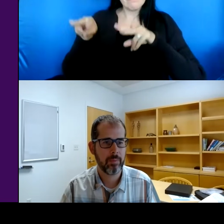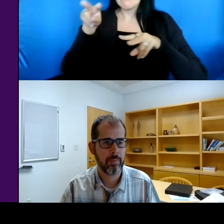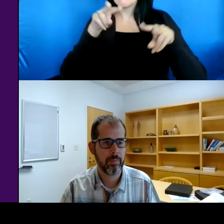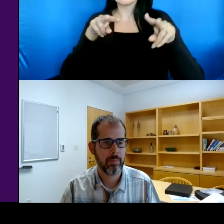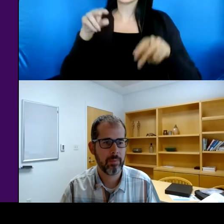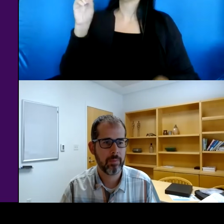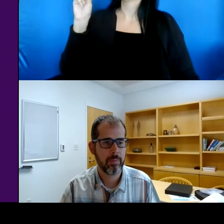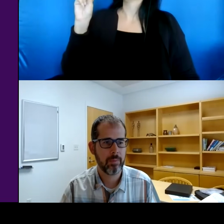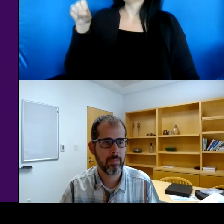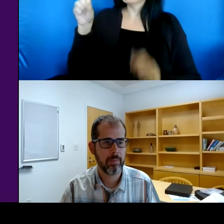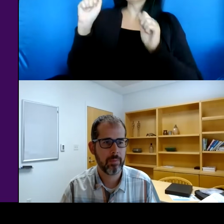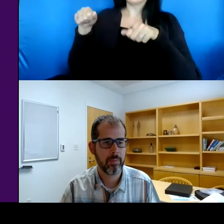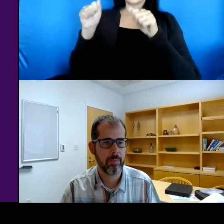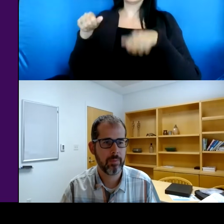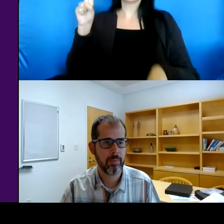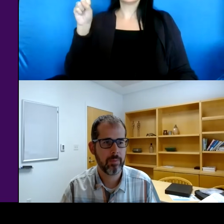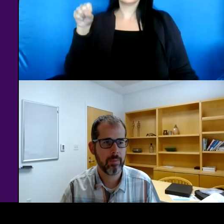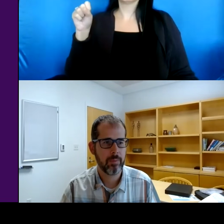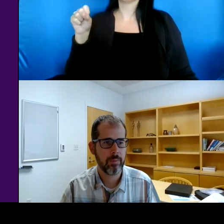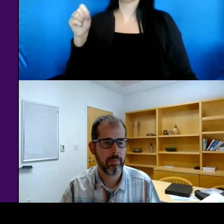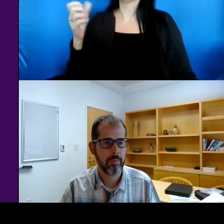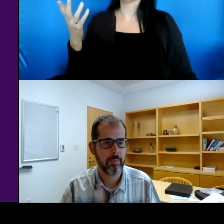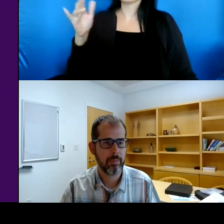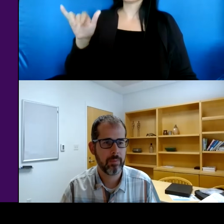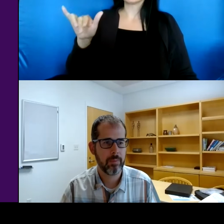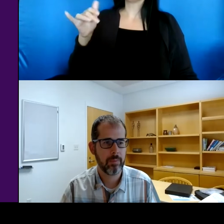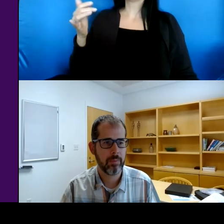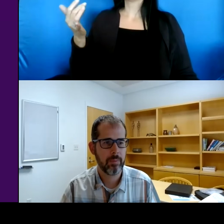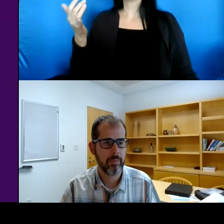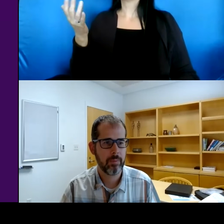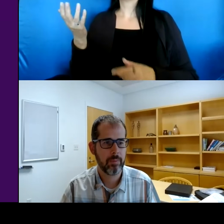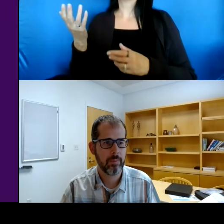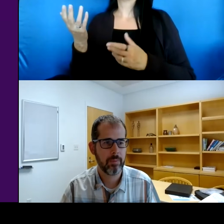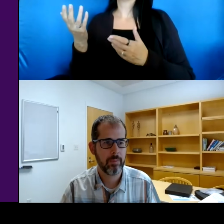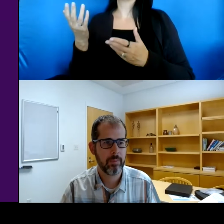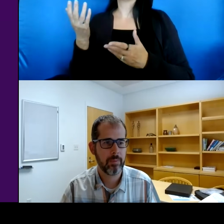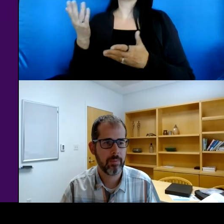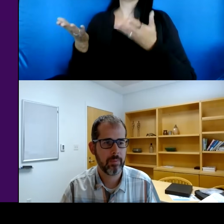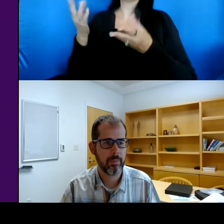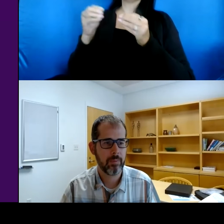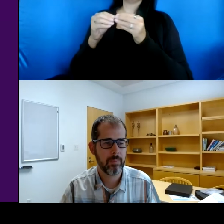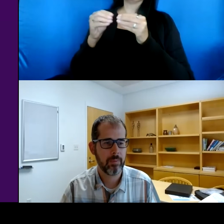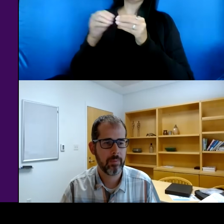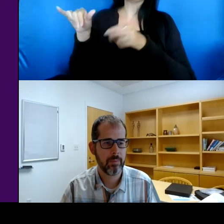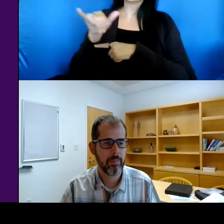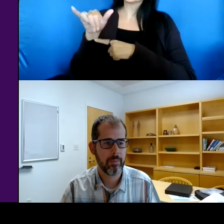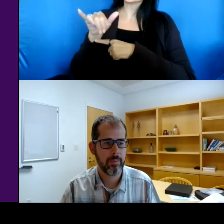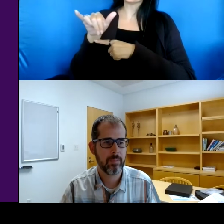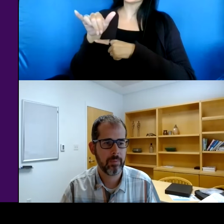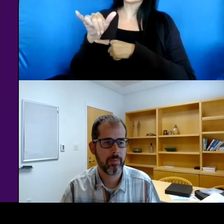say of that is probably one of the similar or, more similar interaction to keyboard focus.